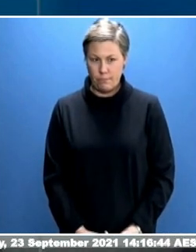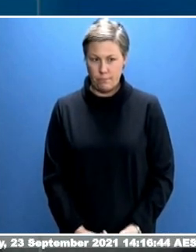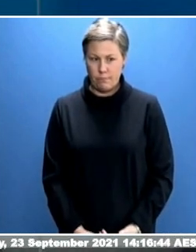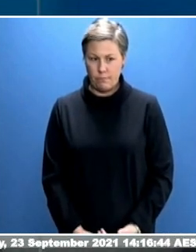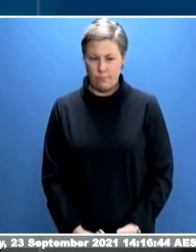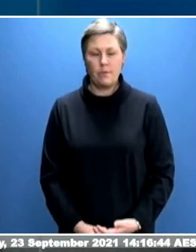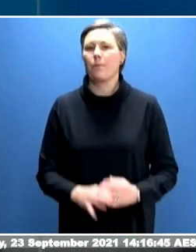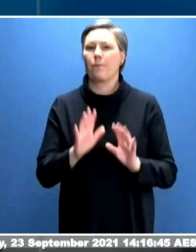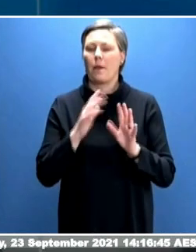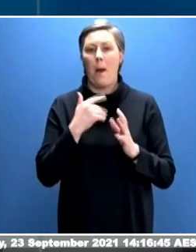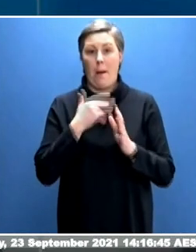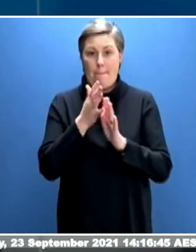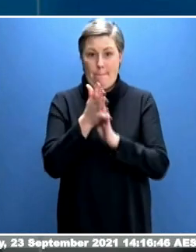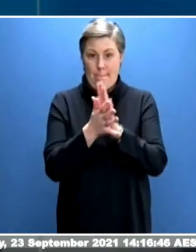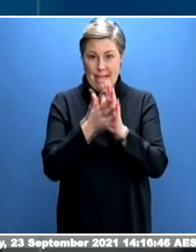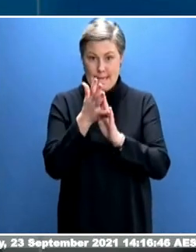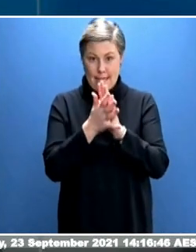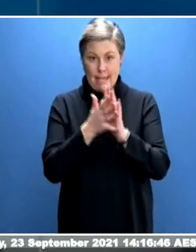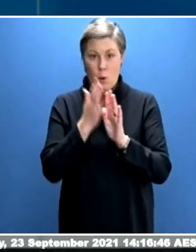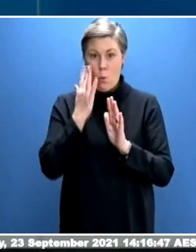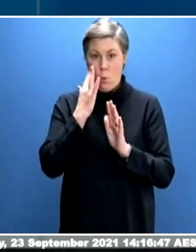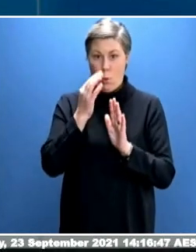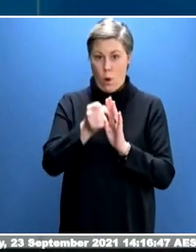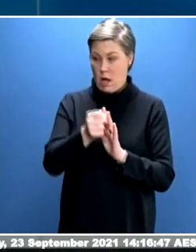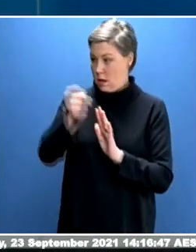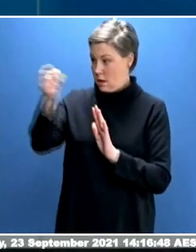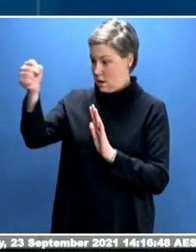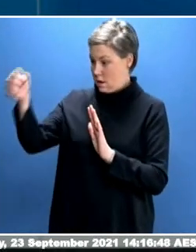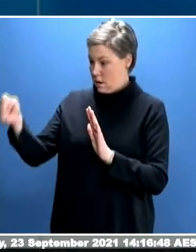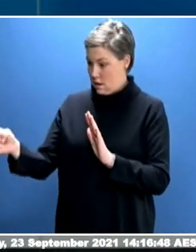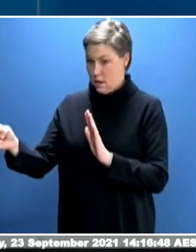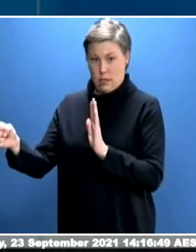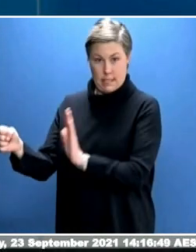the length of the time that they are admitted and within the facility whether